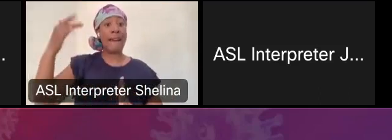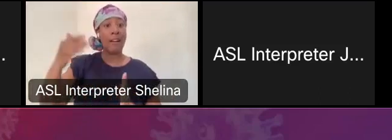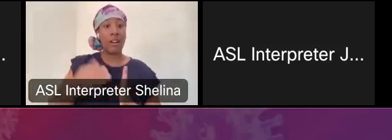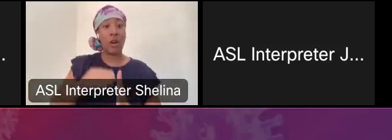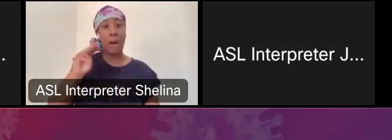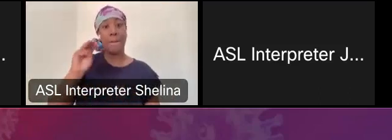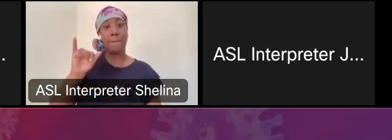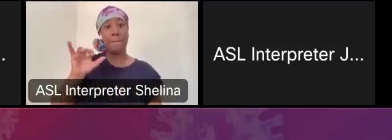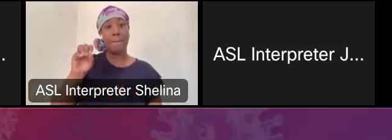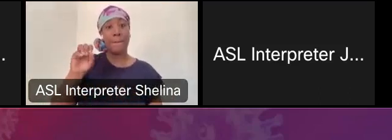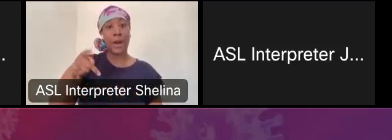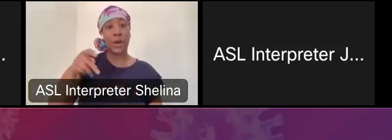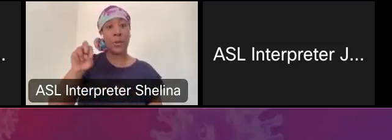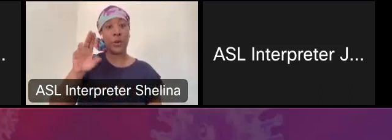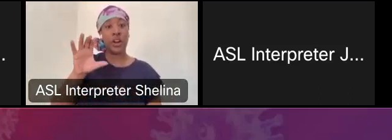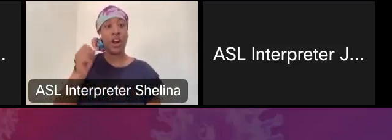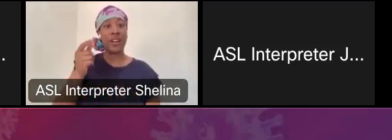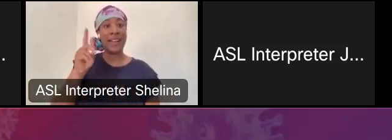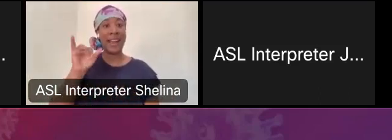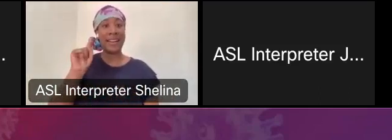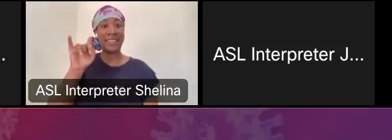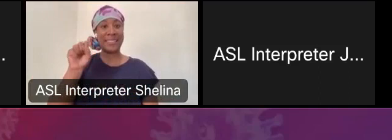Or inflammation around the heart in most cases.